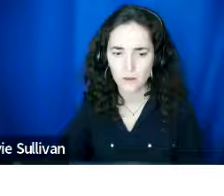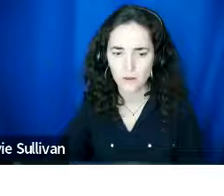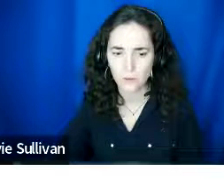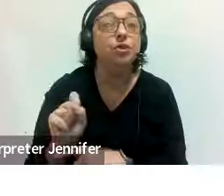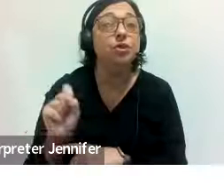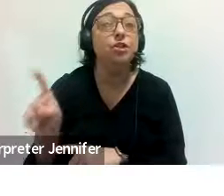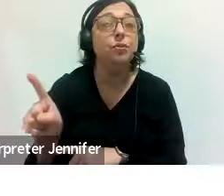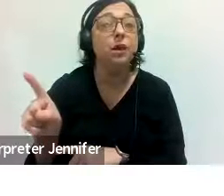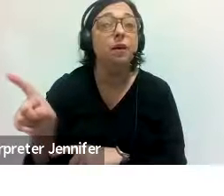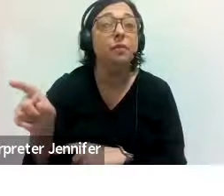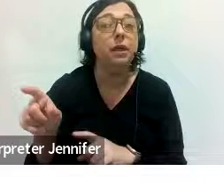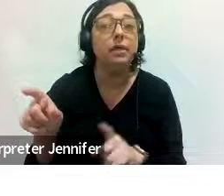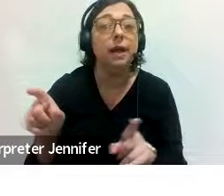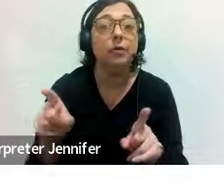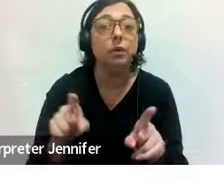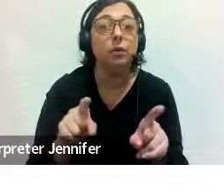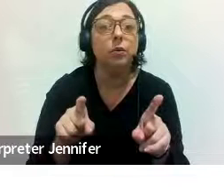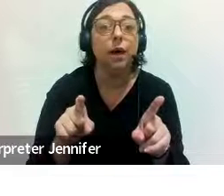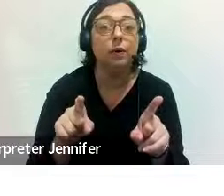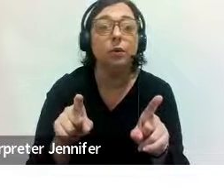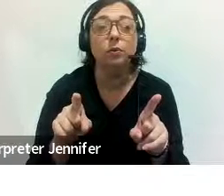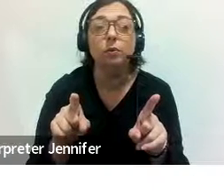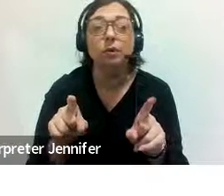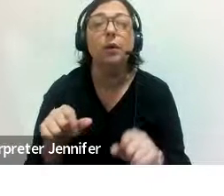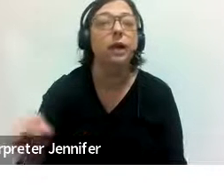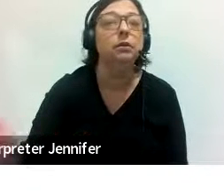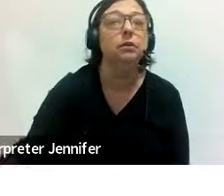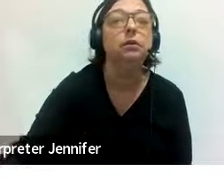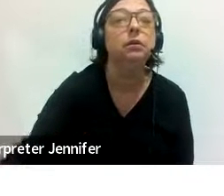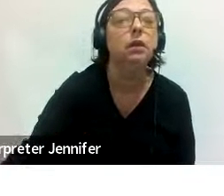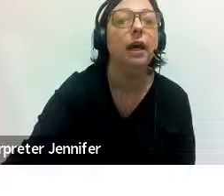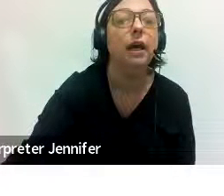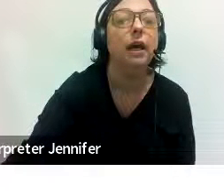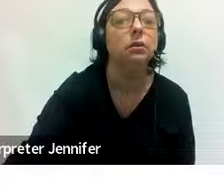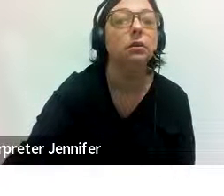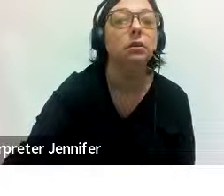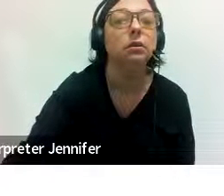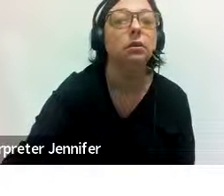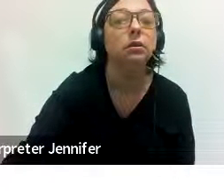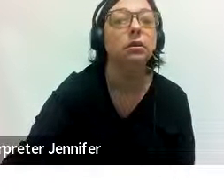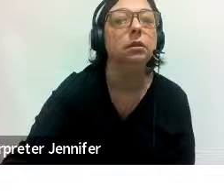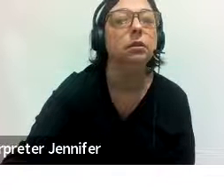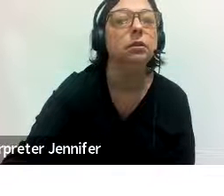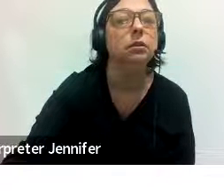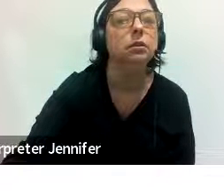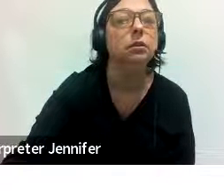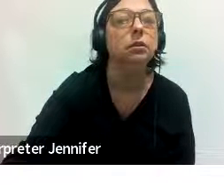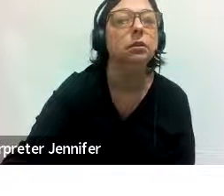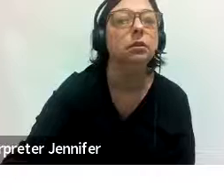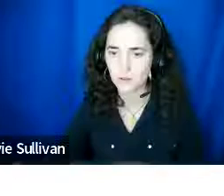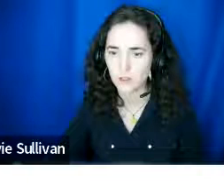Will you just shoot me off because I Don't know how... let me find where she is....